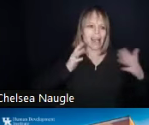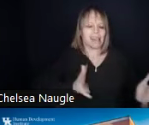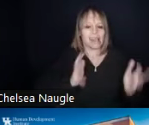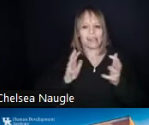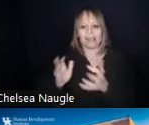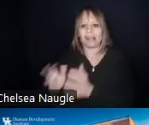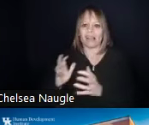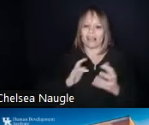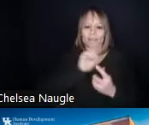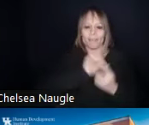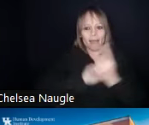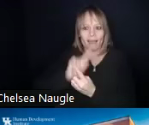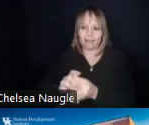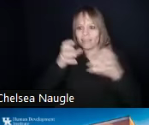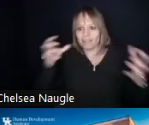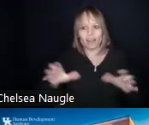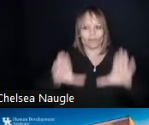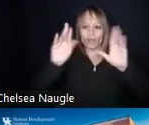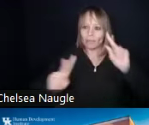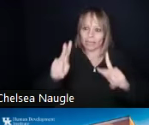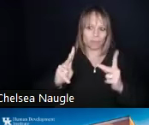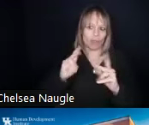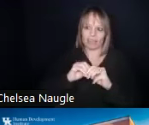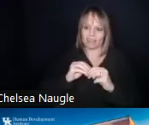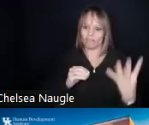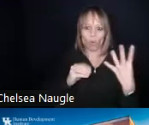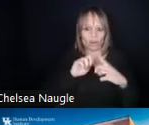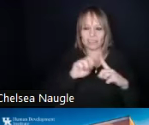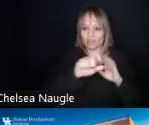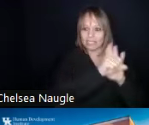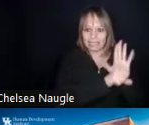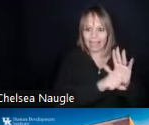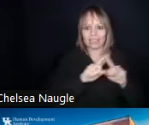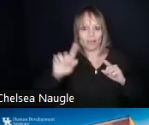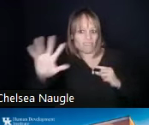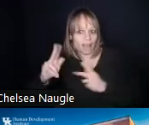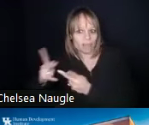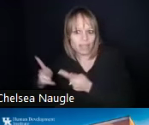states and five locations. Um also thanks for a lot of the photographs that I have from one of them from Emma